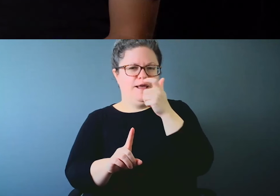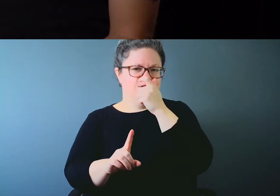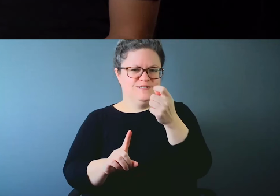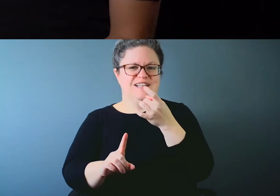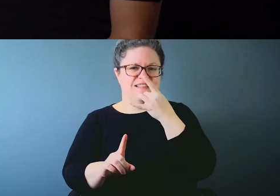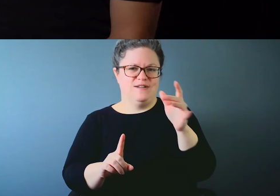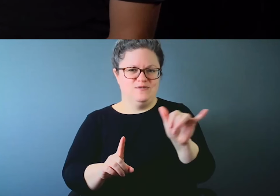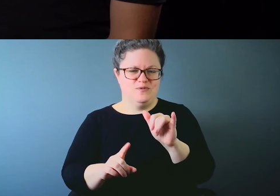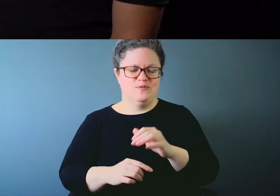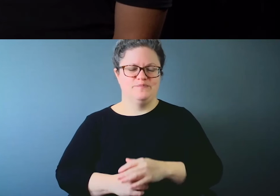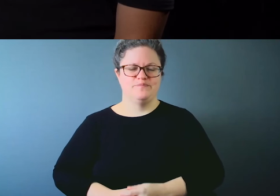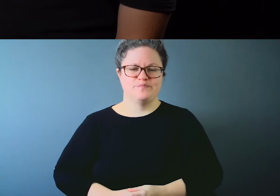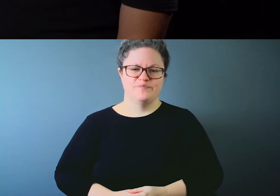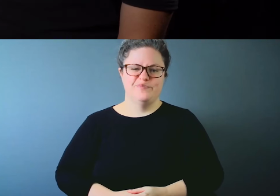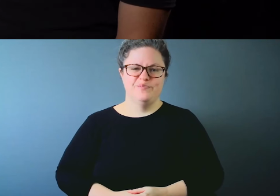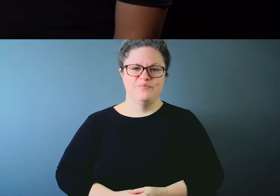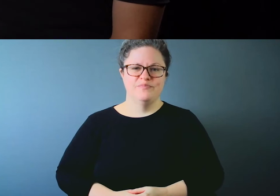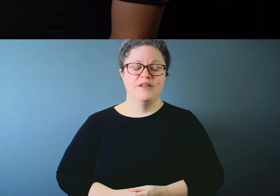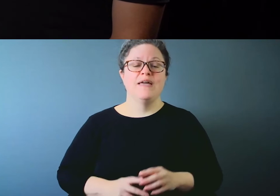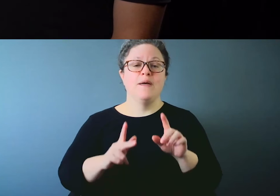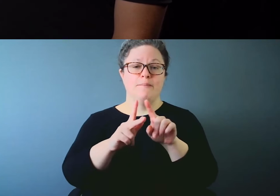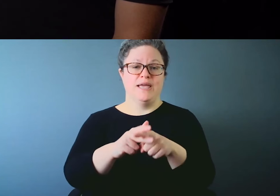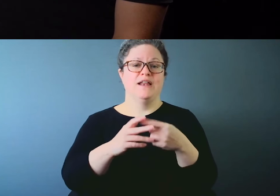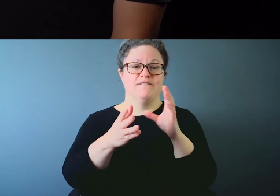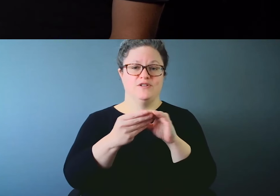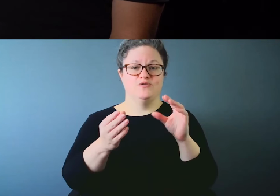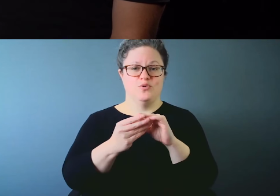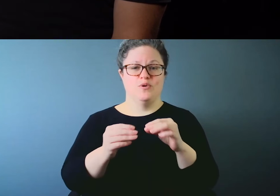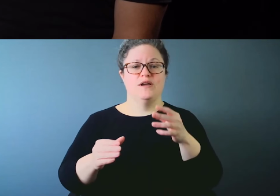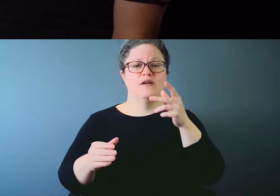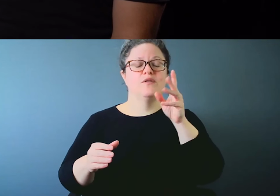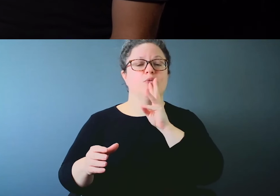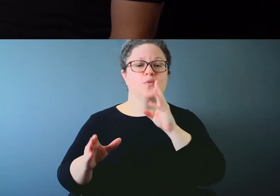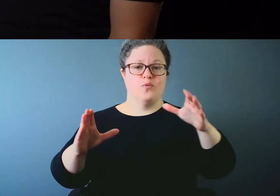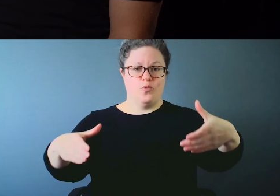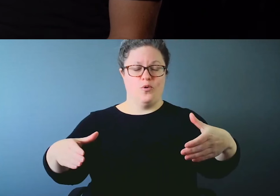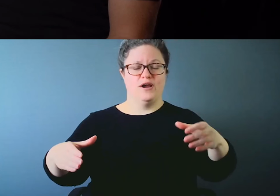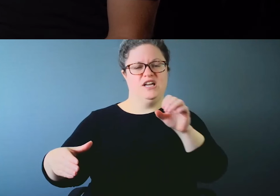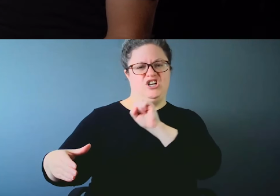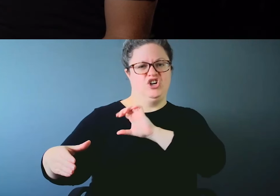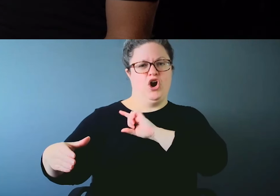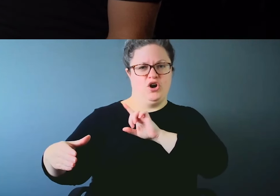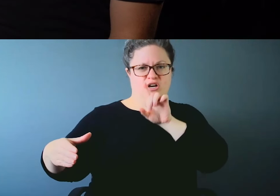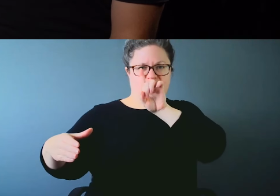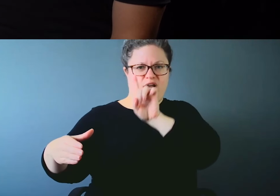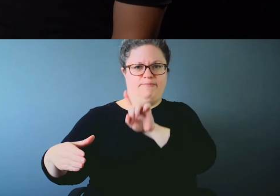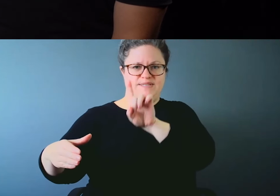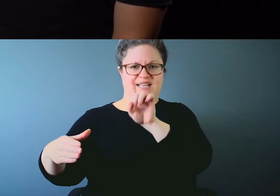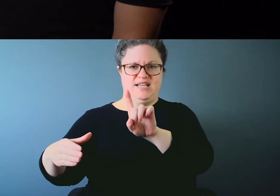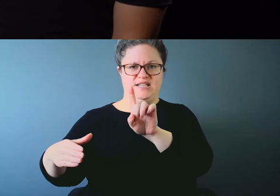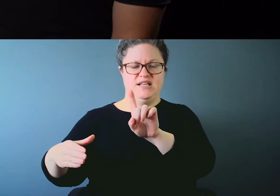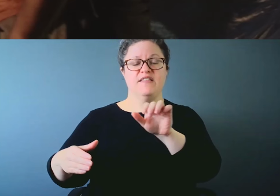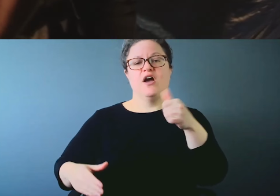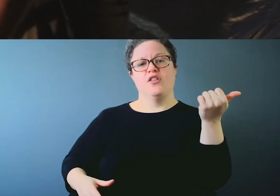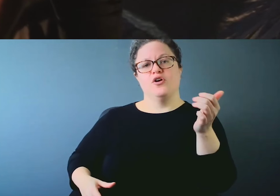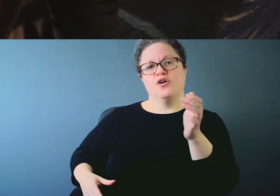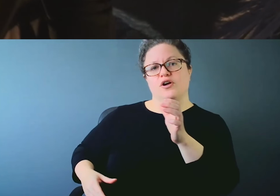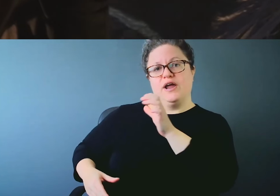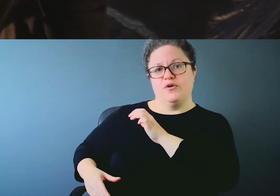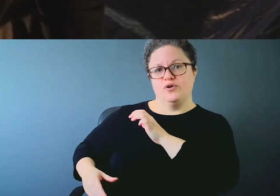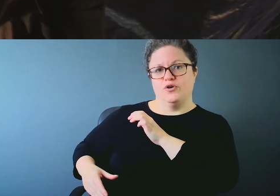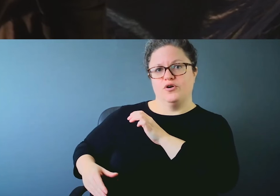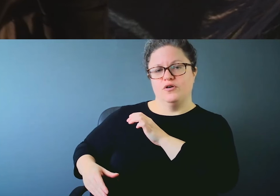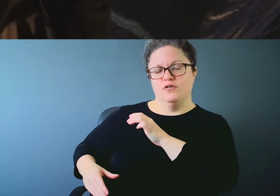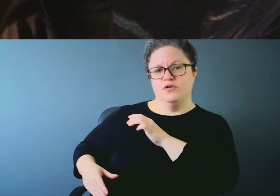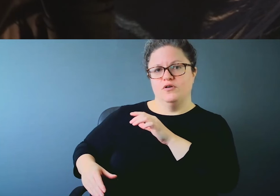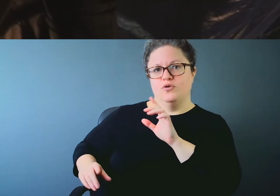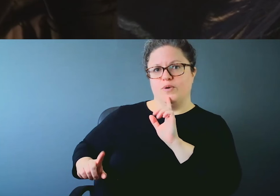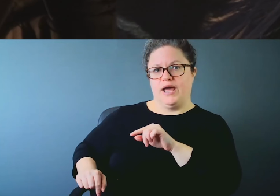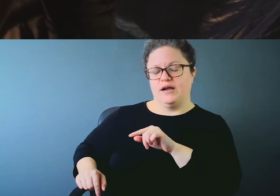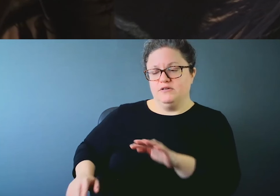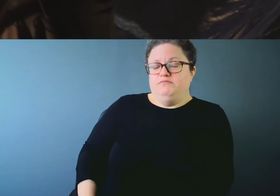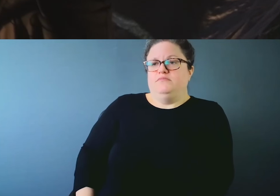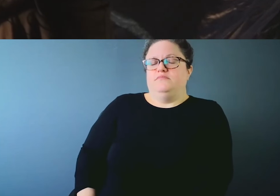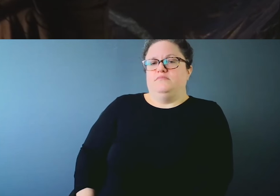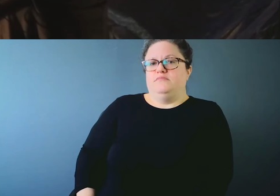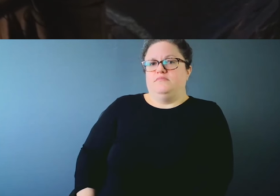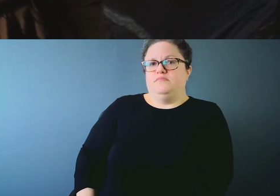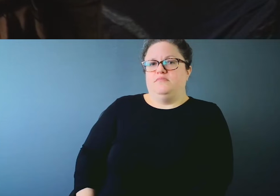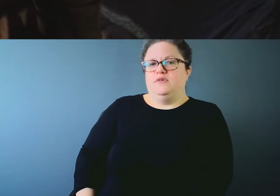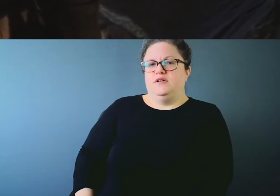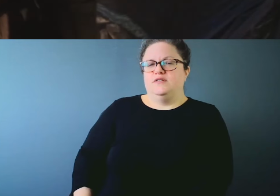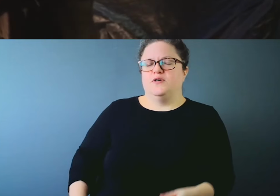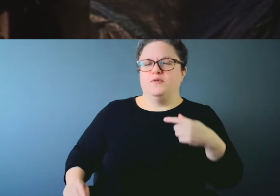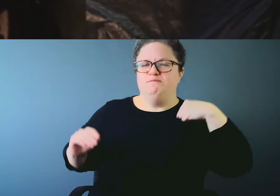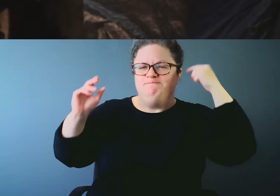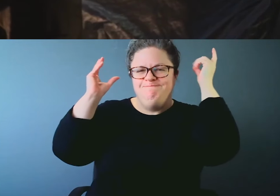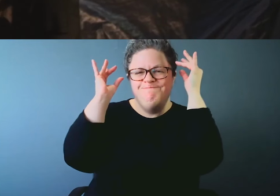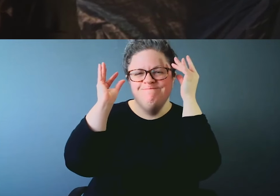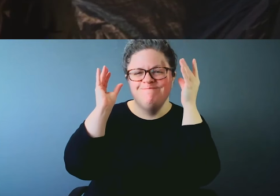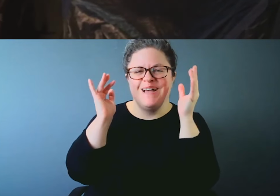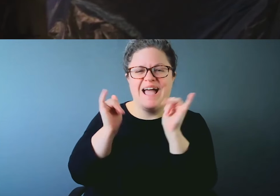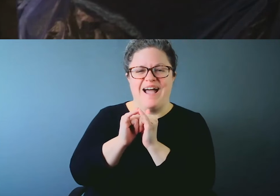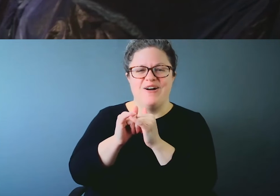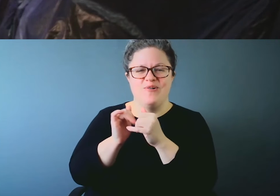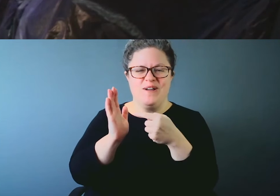When... at the beginning in the quarry, when the guard comes in, everyone reacts, the children react and they- they are stiff. And so how to convey that